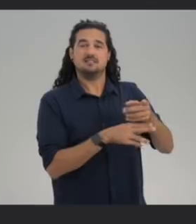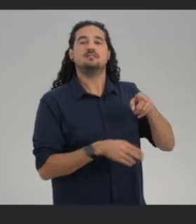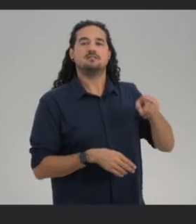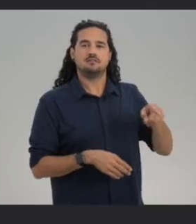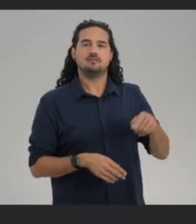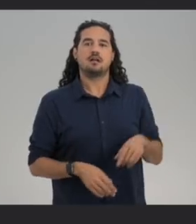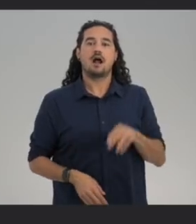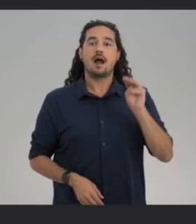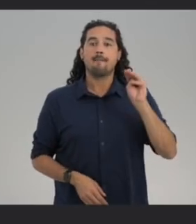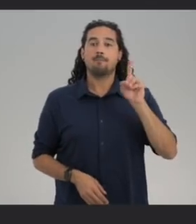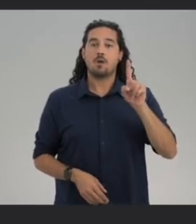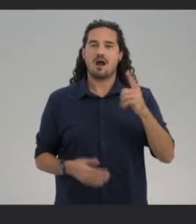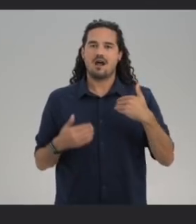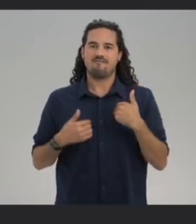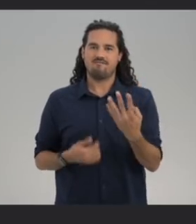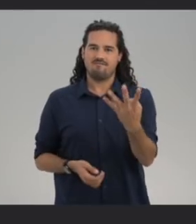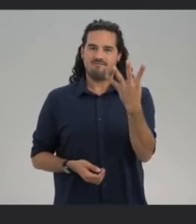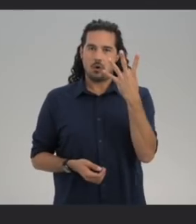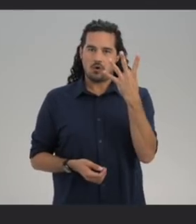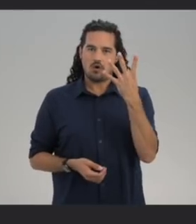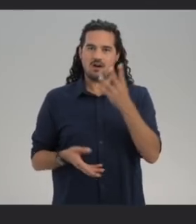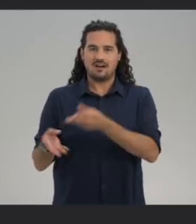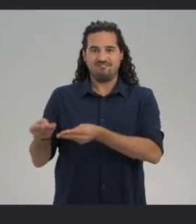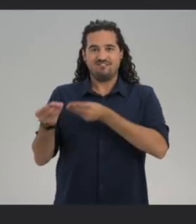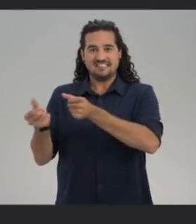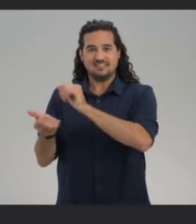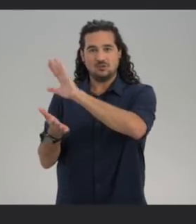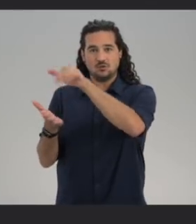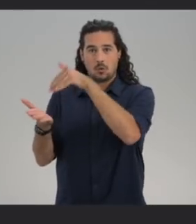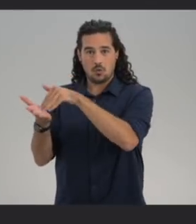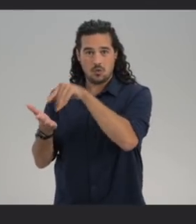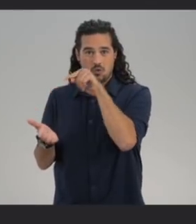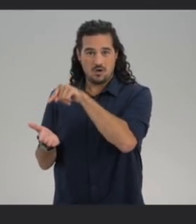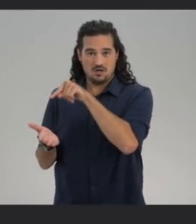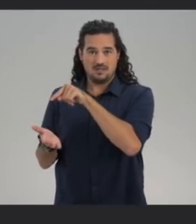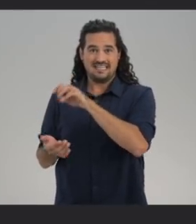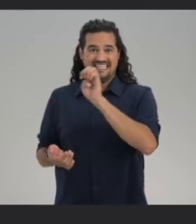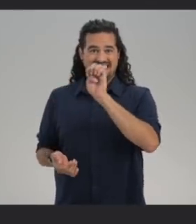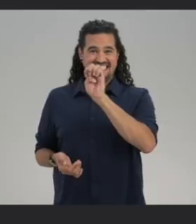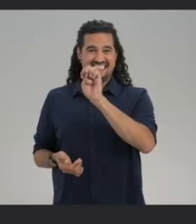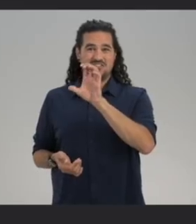And M1 has four of these efficiency cores, which on their own, deliver similar performance